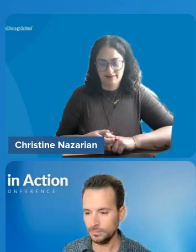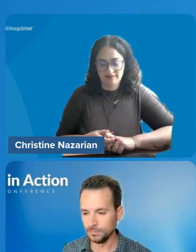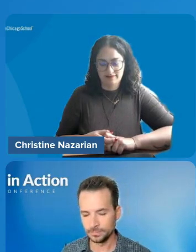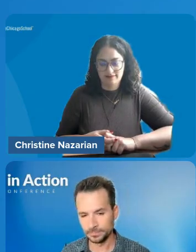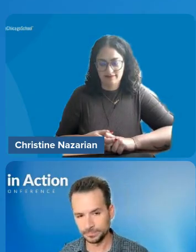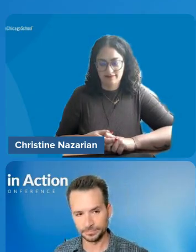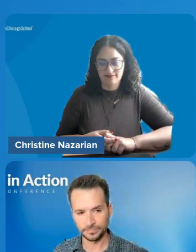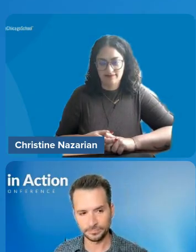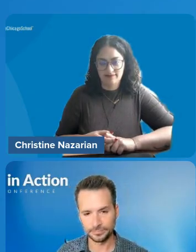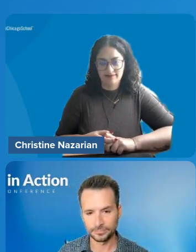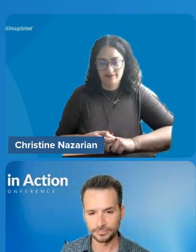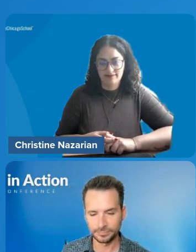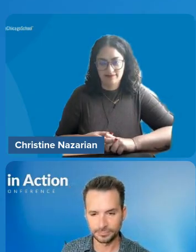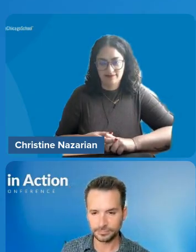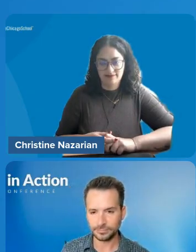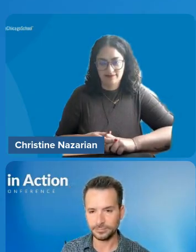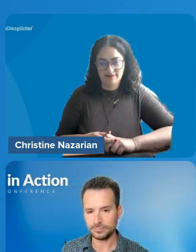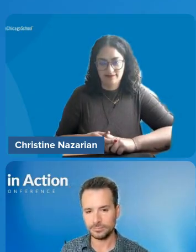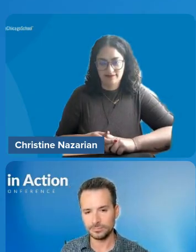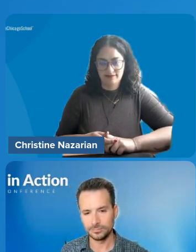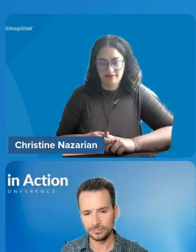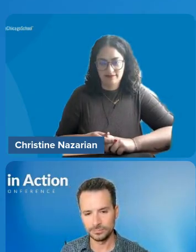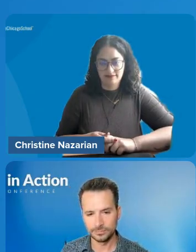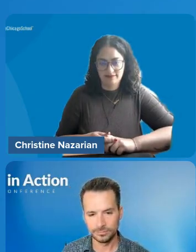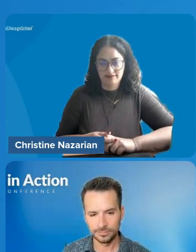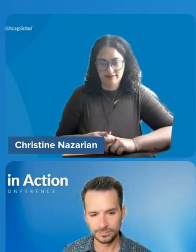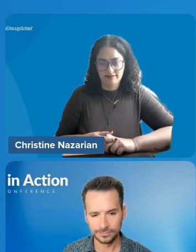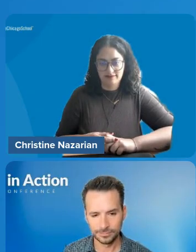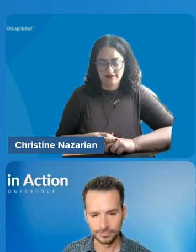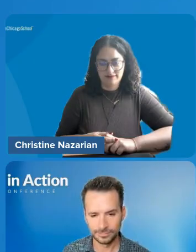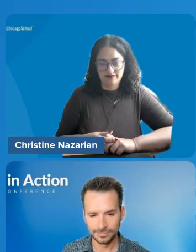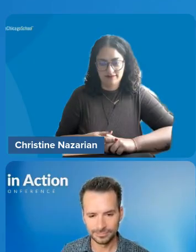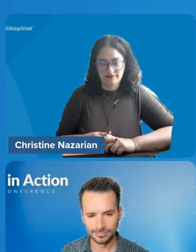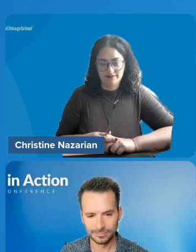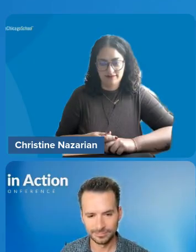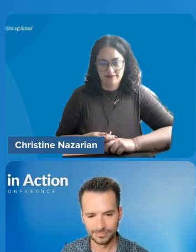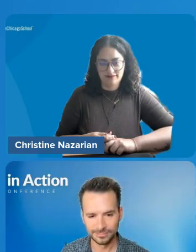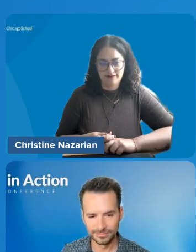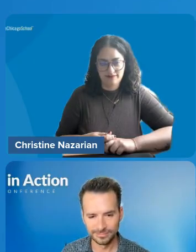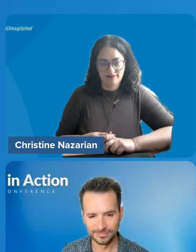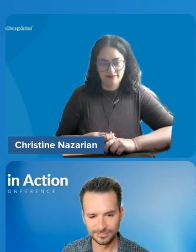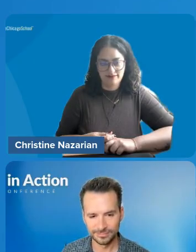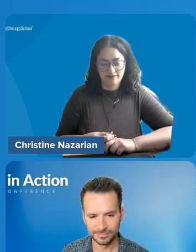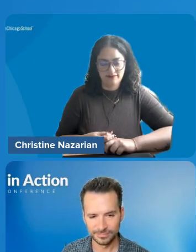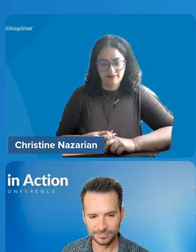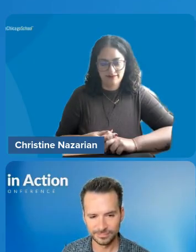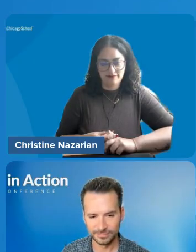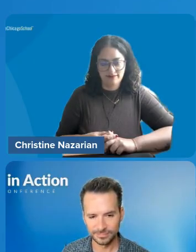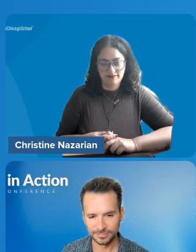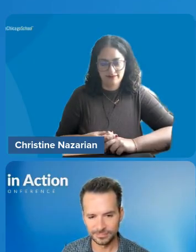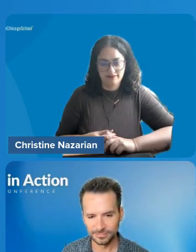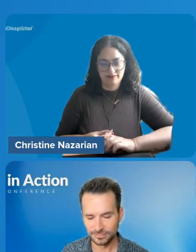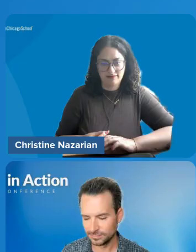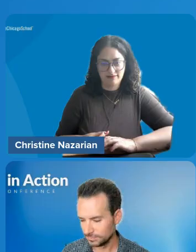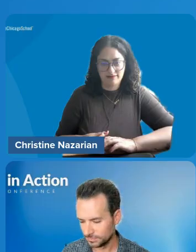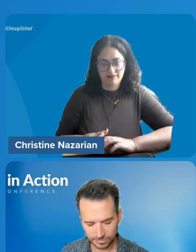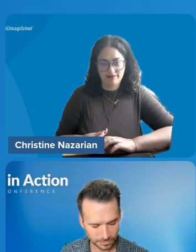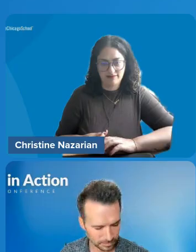We need it, I think. Carlos says you are very good. Hi! Yeah, thanks! Well, again, glad that you're here, glad we have this opportunity to meet together.